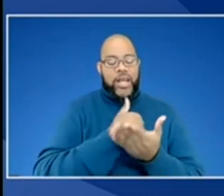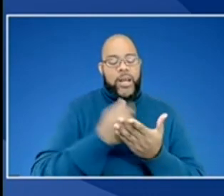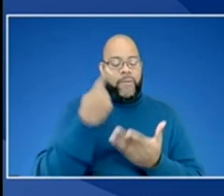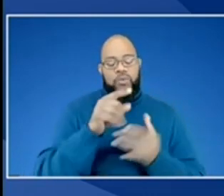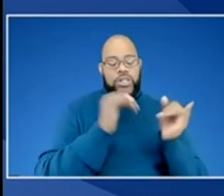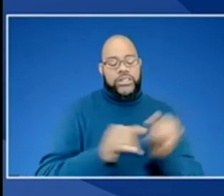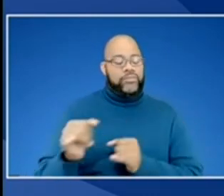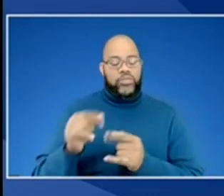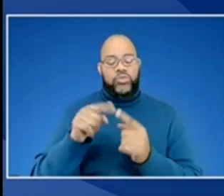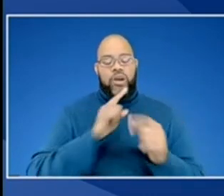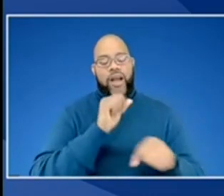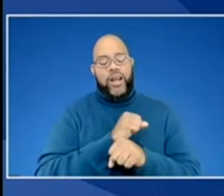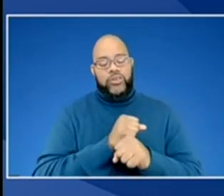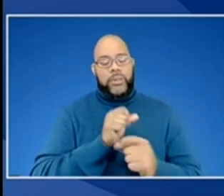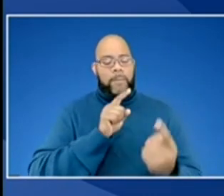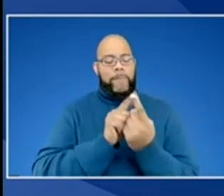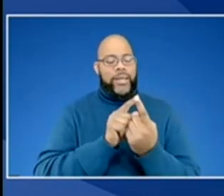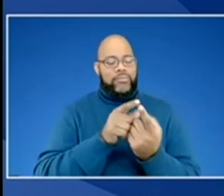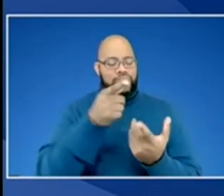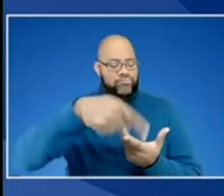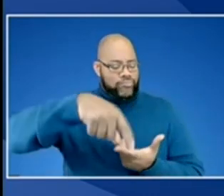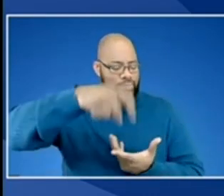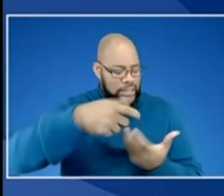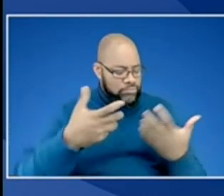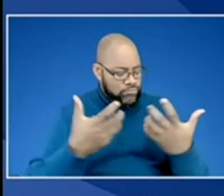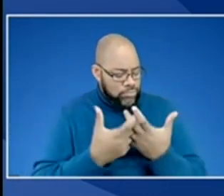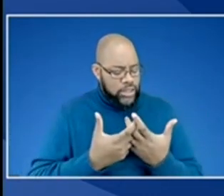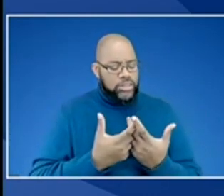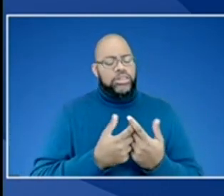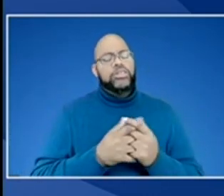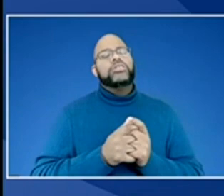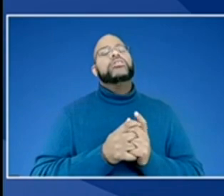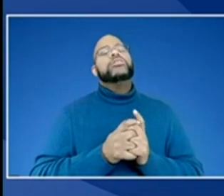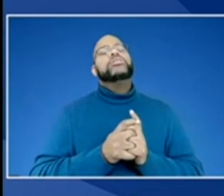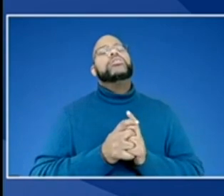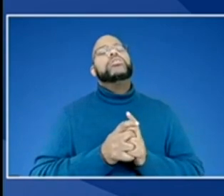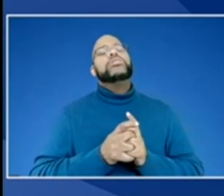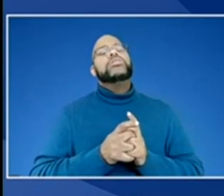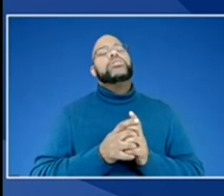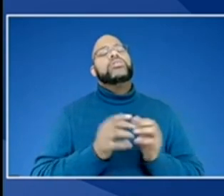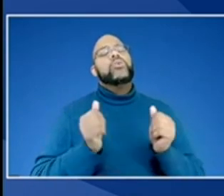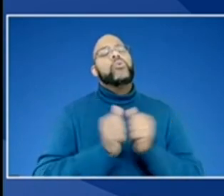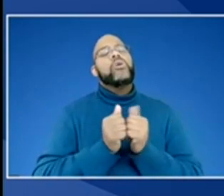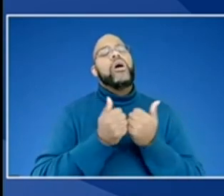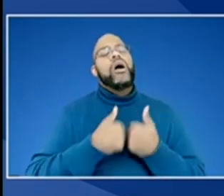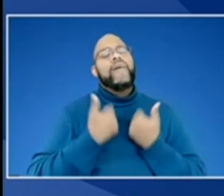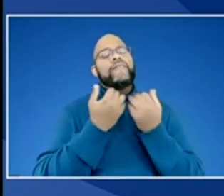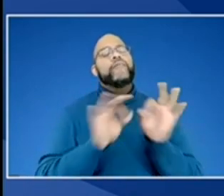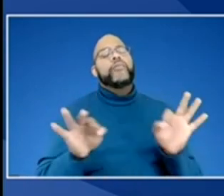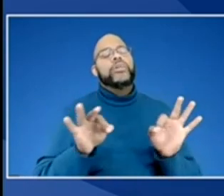actually meet their needs and live a life free of the hardships that are imposed by